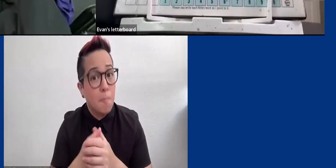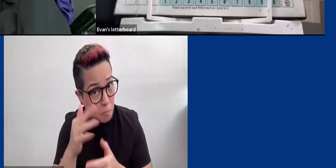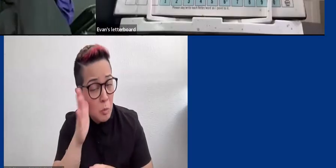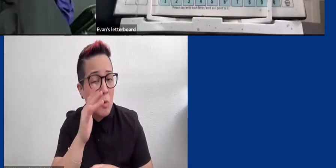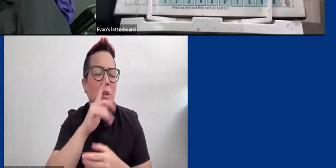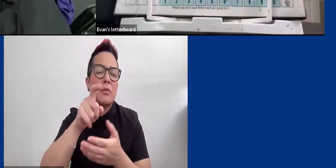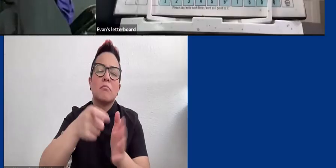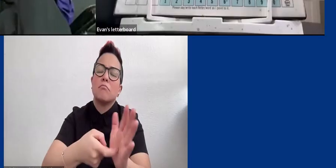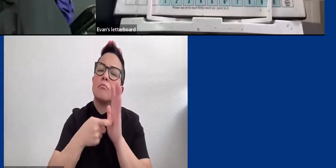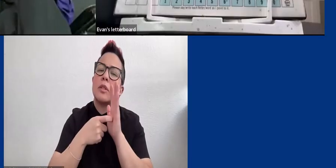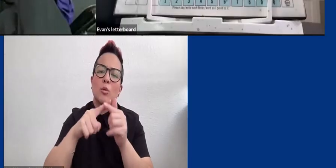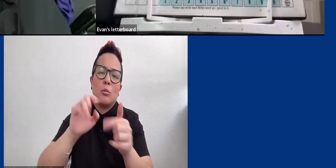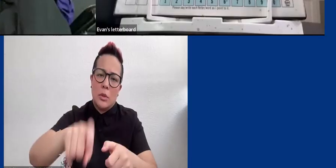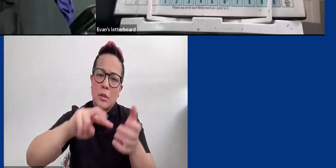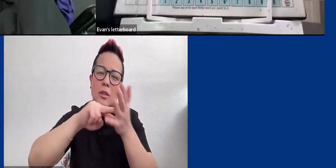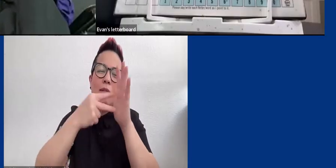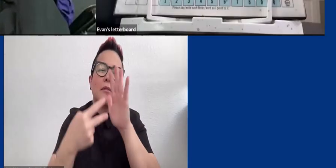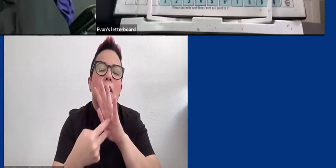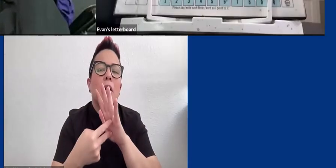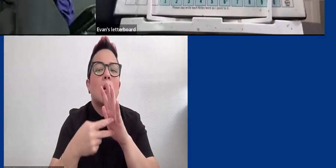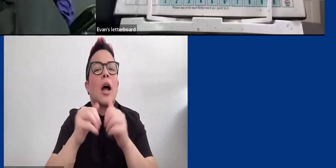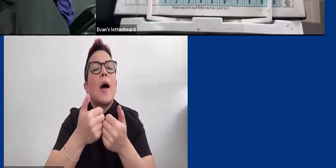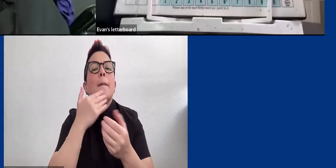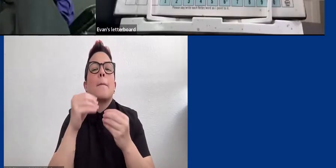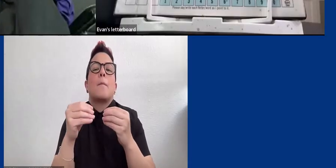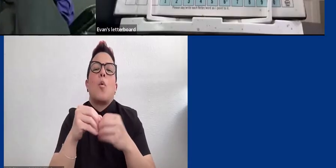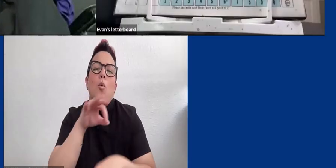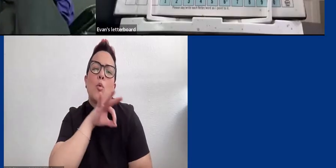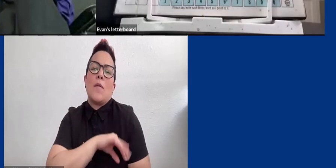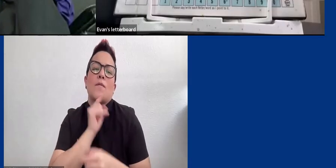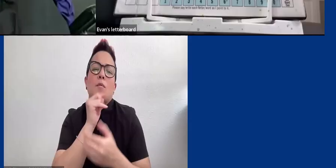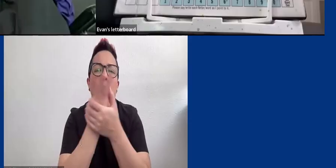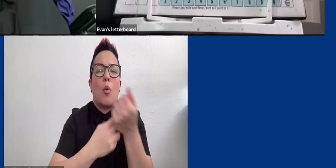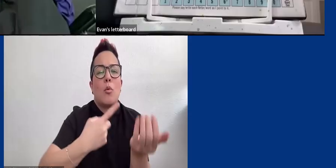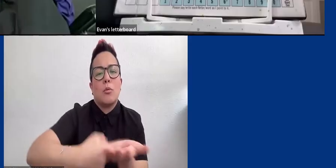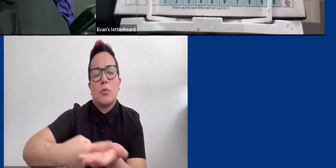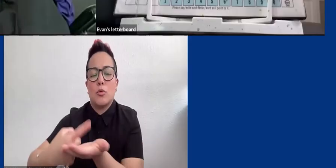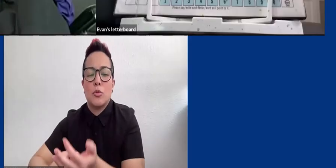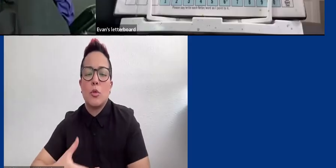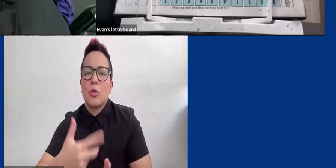to define, in a way useful to both discussions, three very crucial terms,